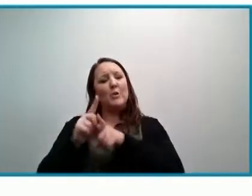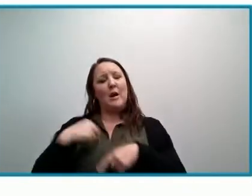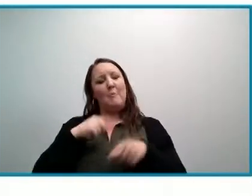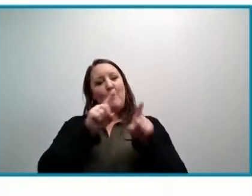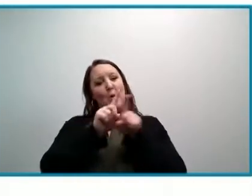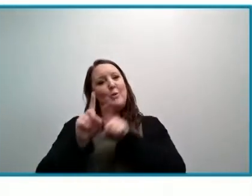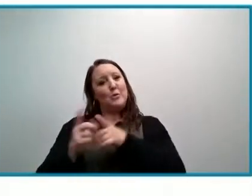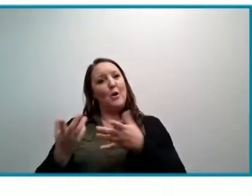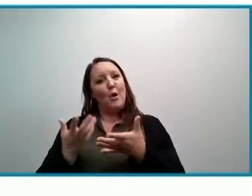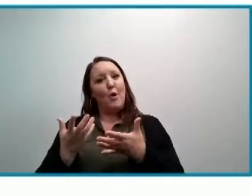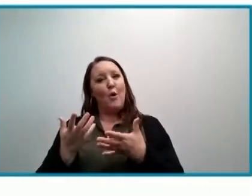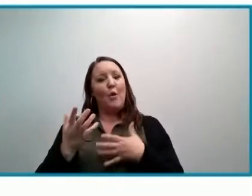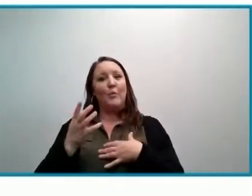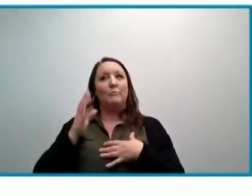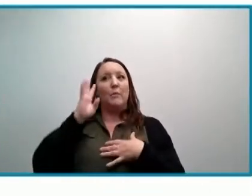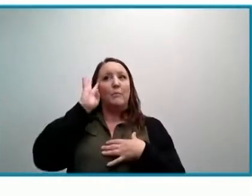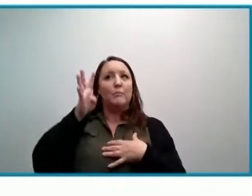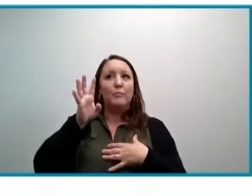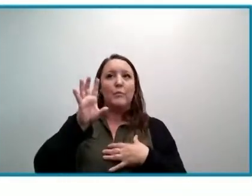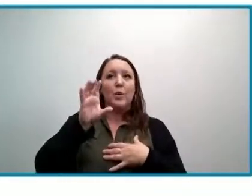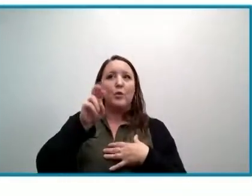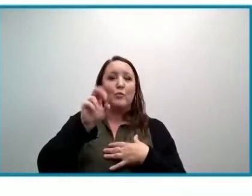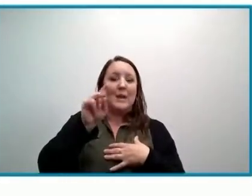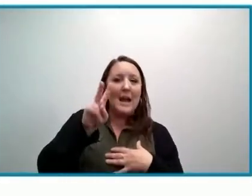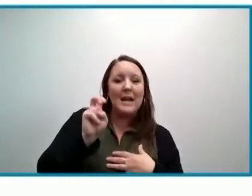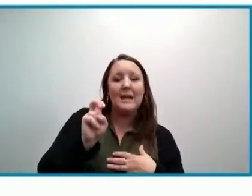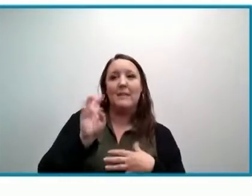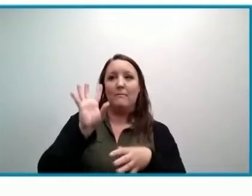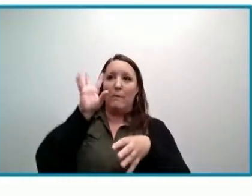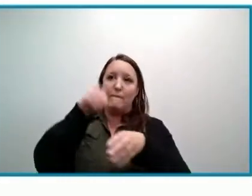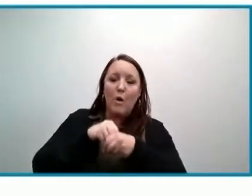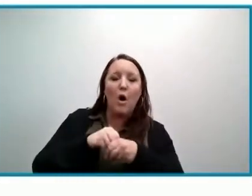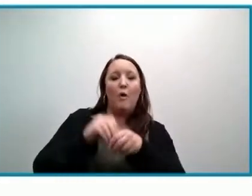uh, creatively, uh, doing work still to this day for, for The Globe.